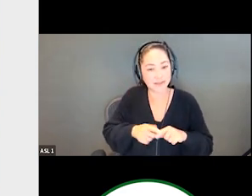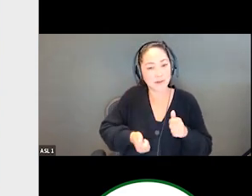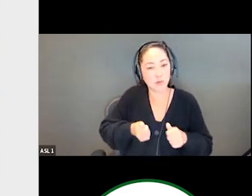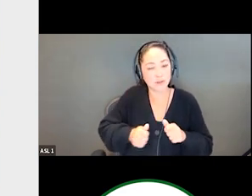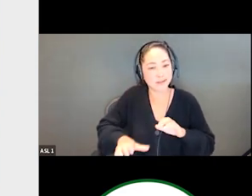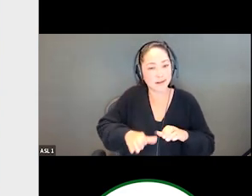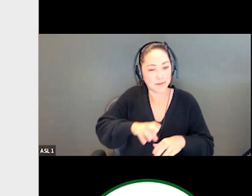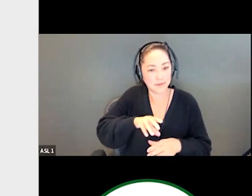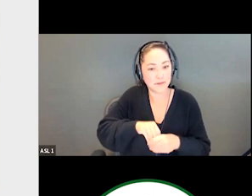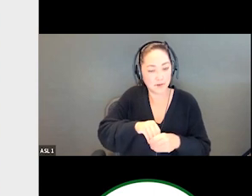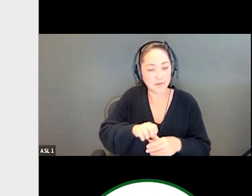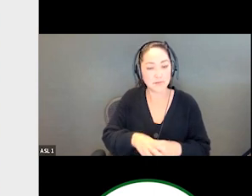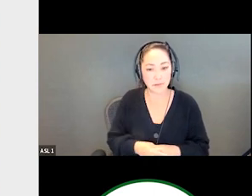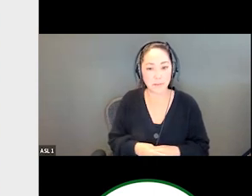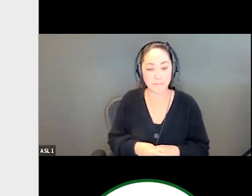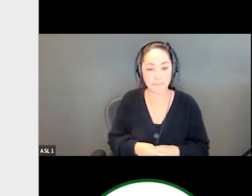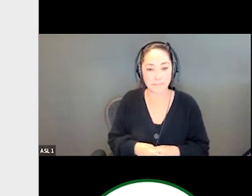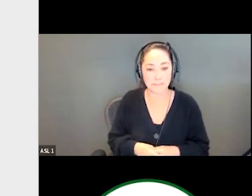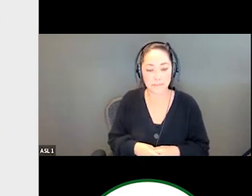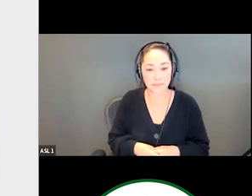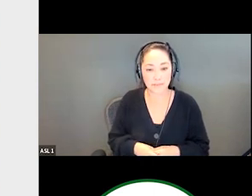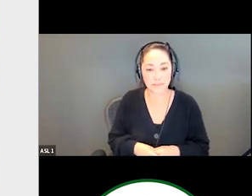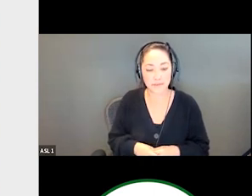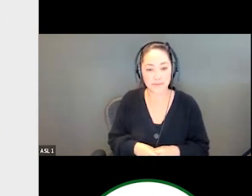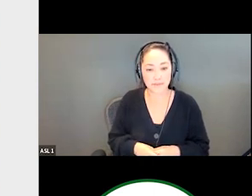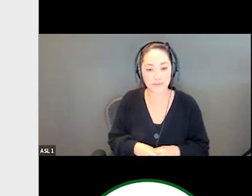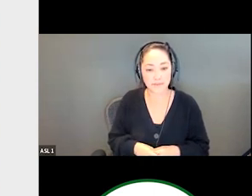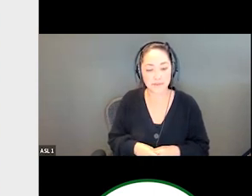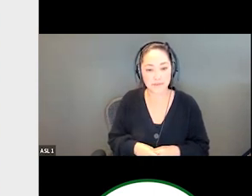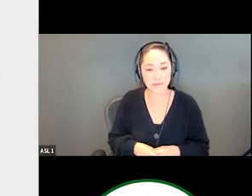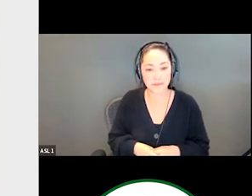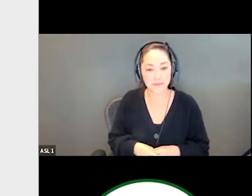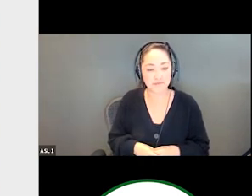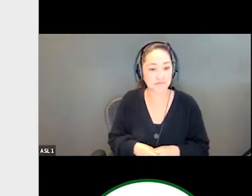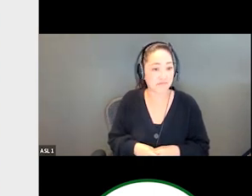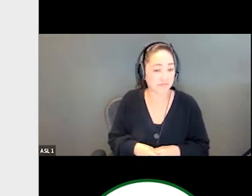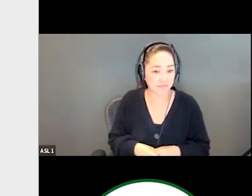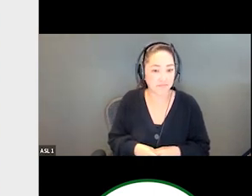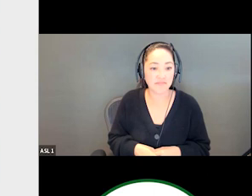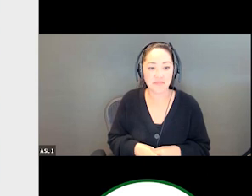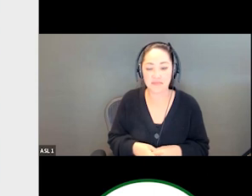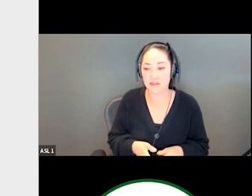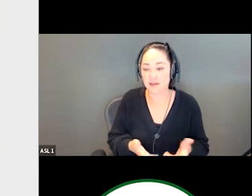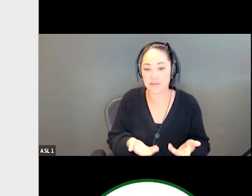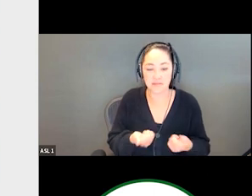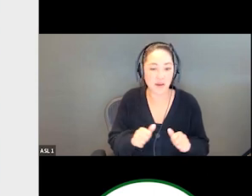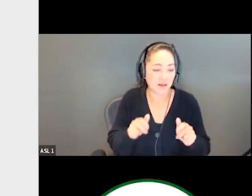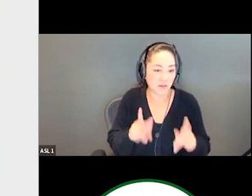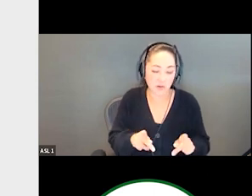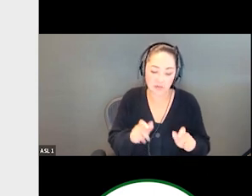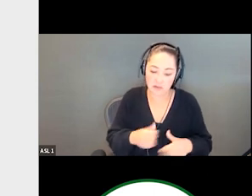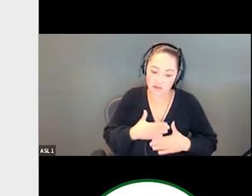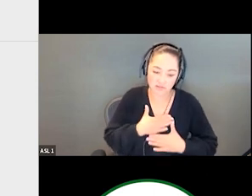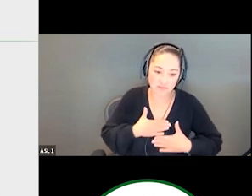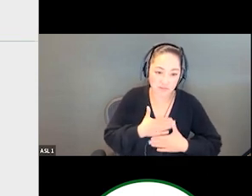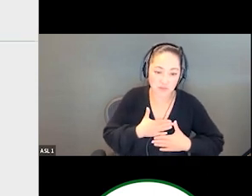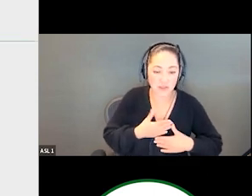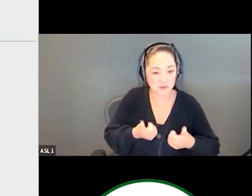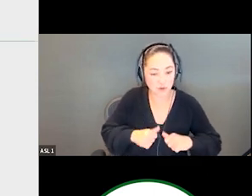In, it's always appreciated from either Samuel or Kimby to try something.